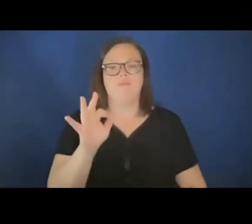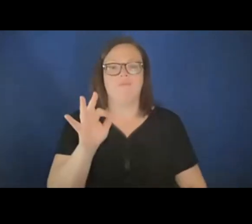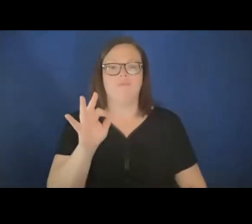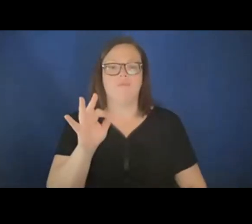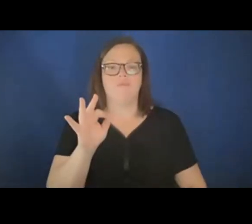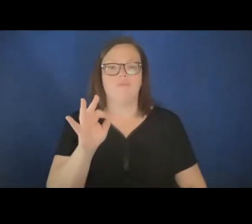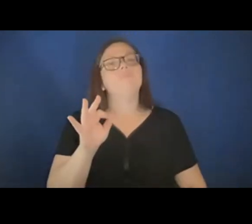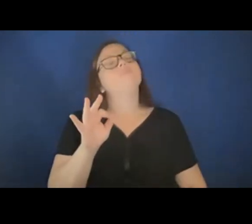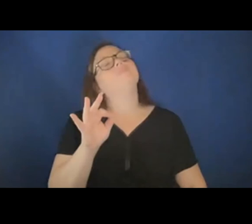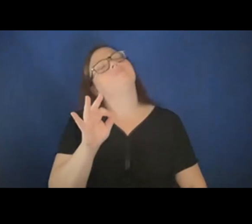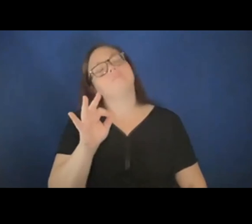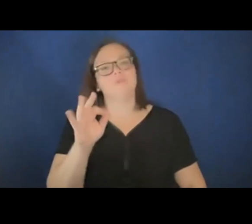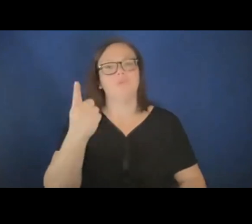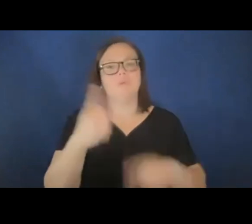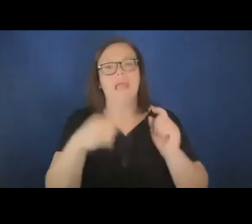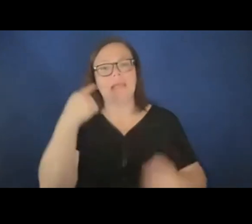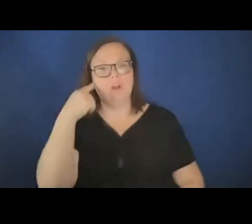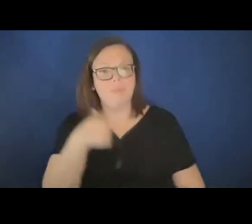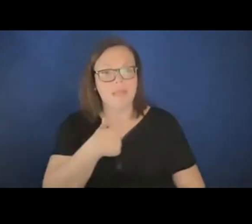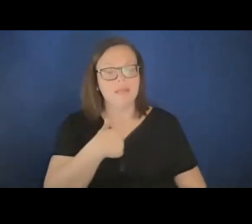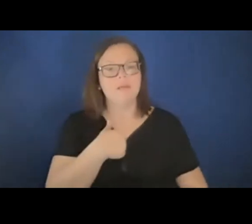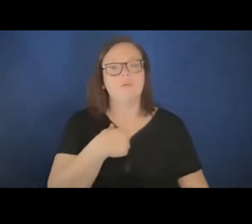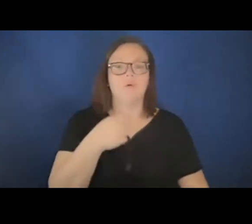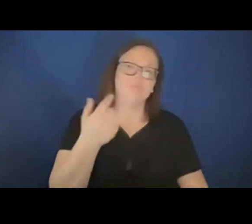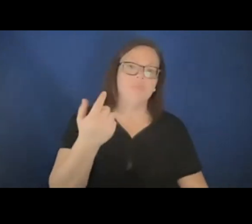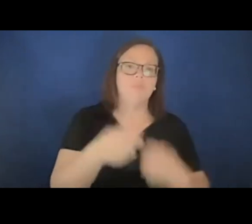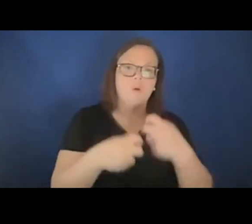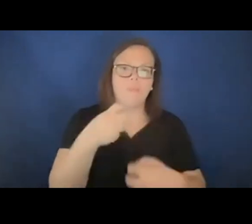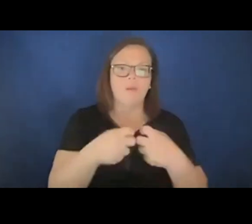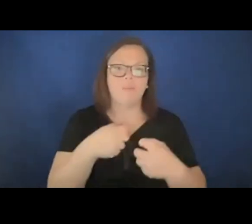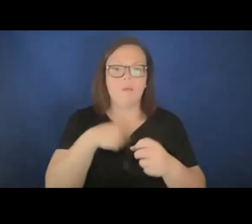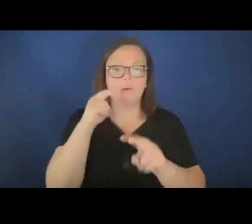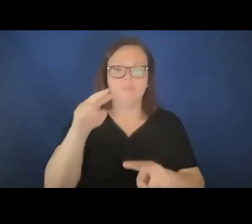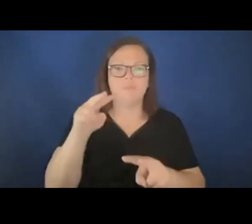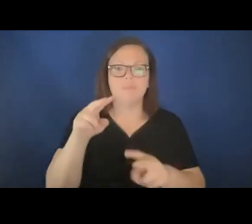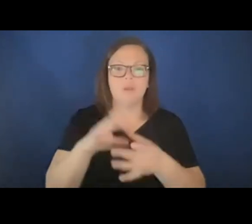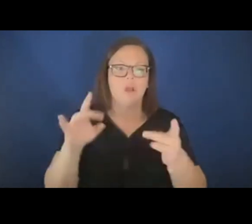you can't hear me or having any trouble--keeping an eye out in the comments. and thank you